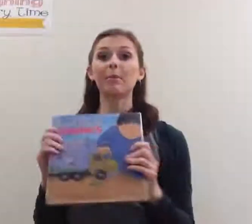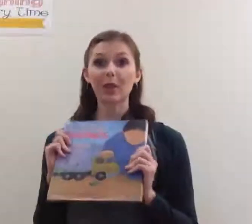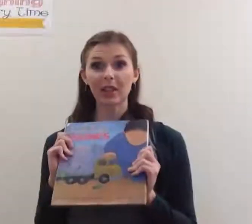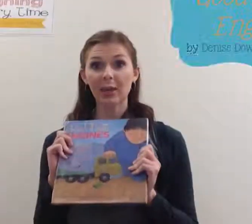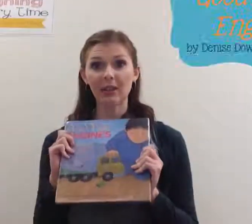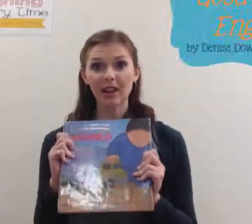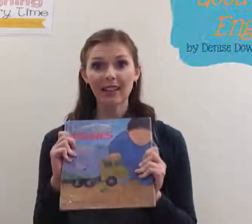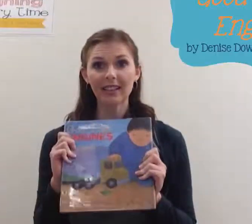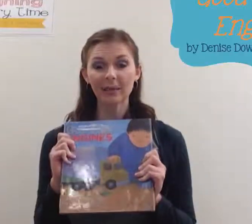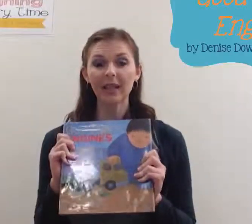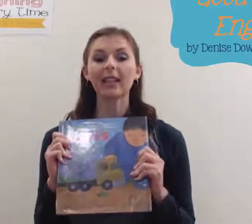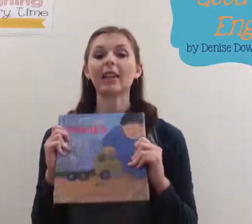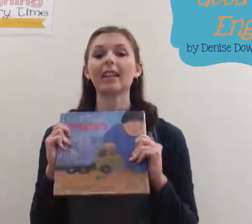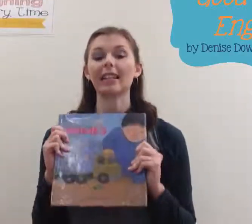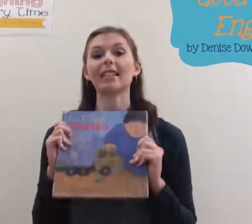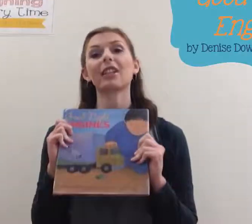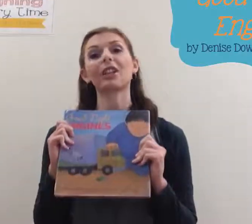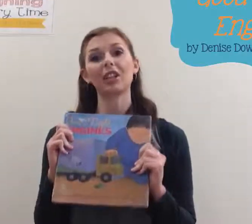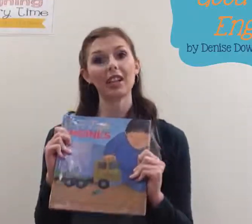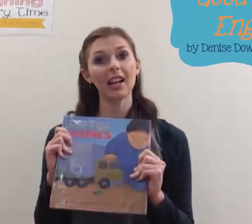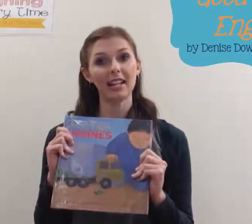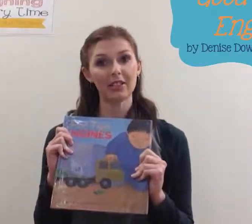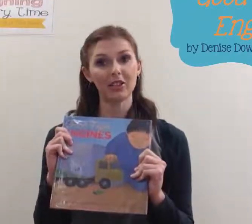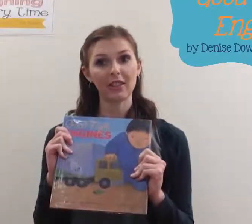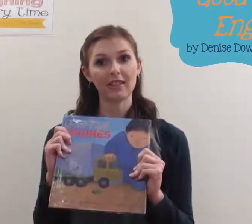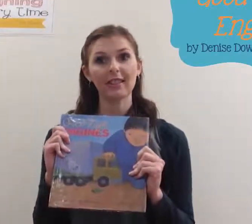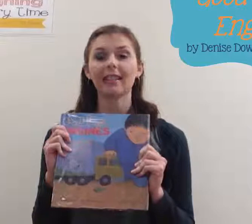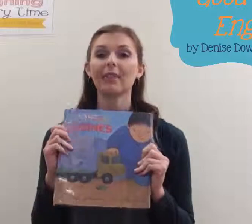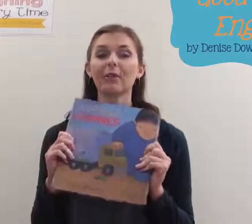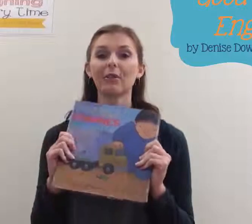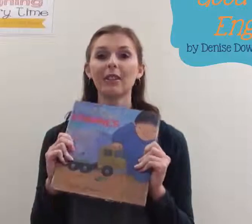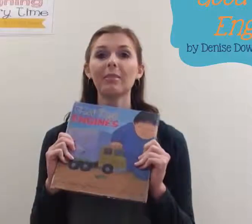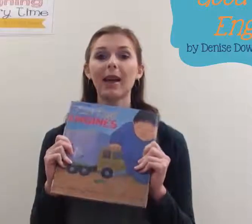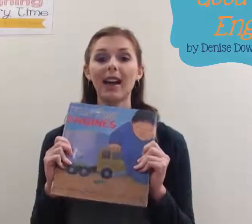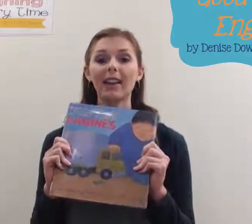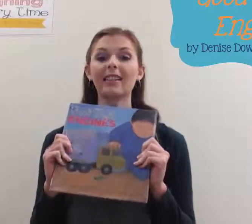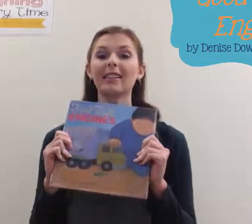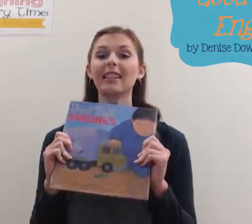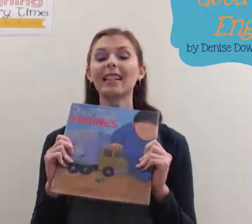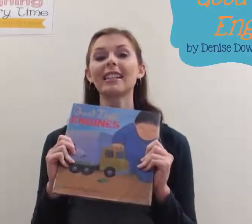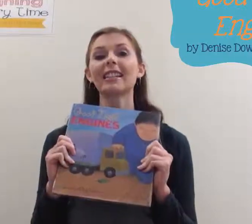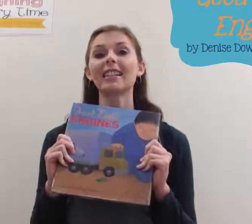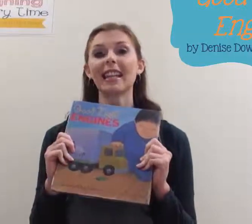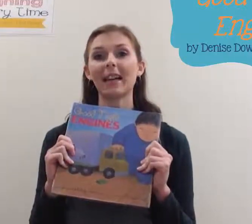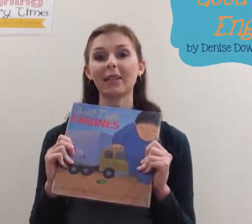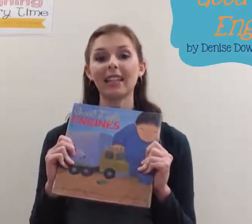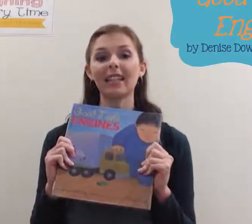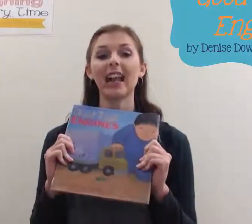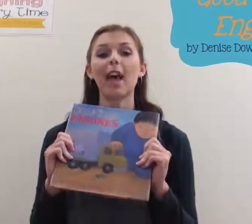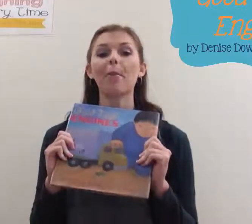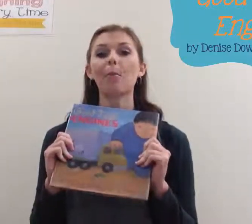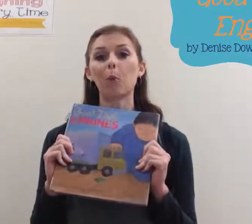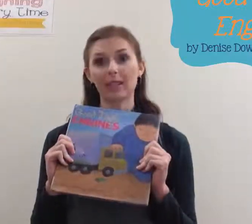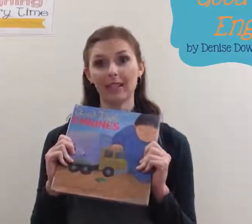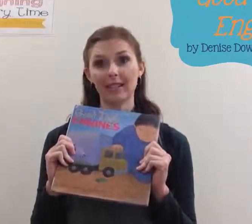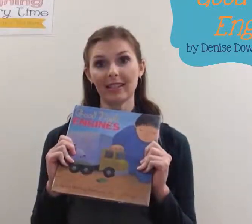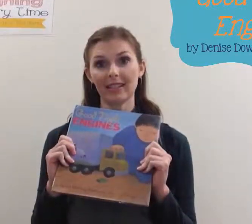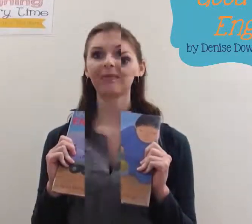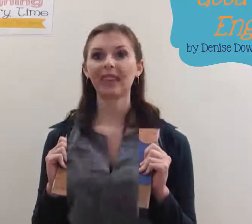The Book that we read this week is Good Night Engines, it was written by Denise Dowling Mortensen.